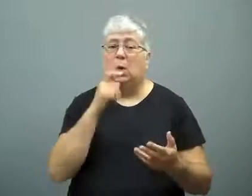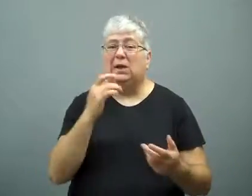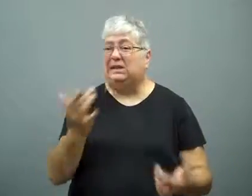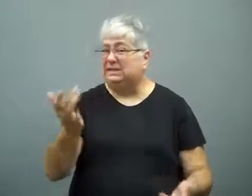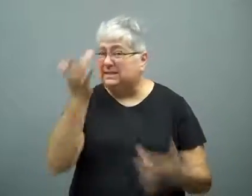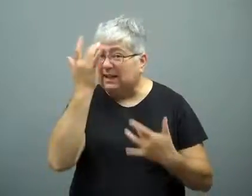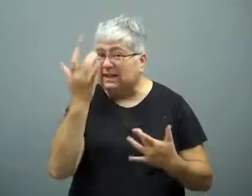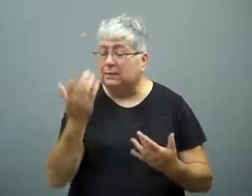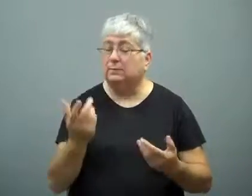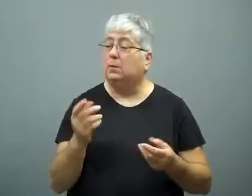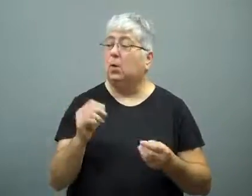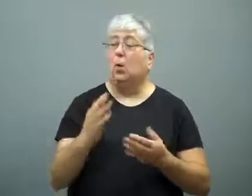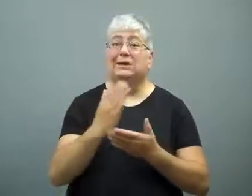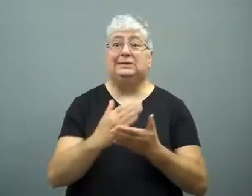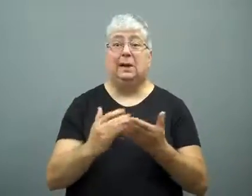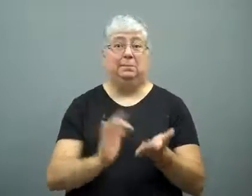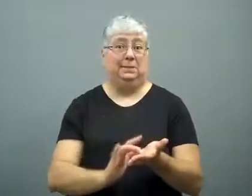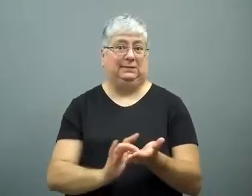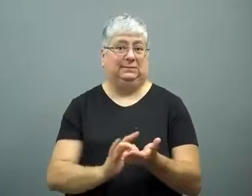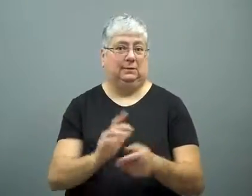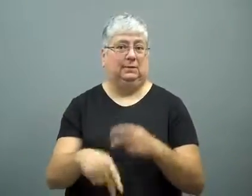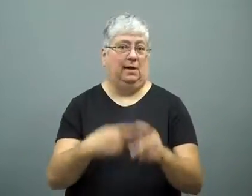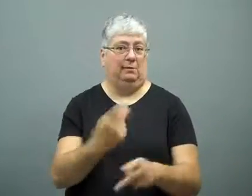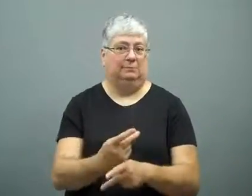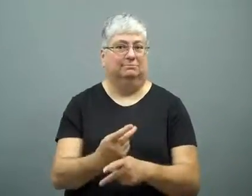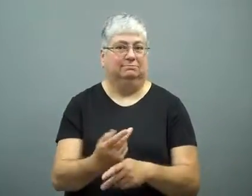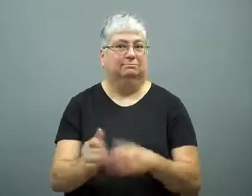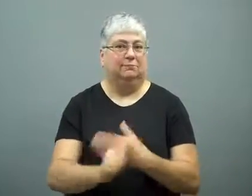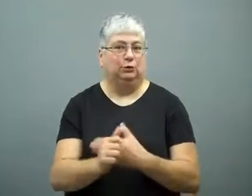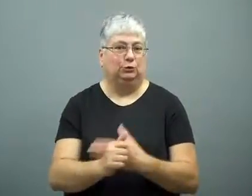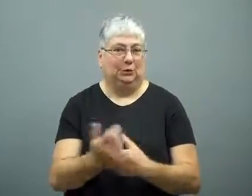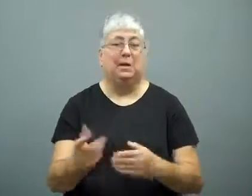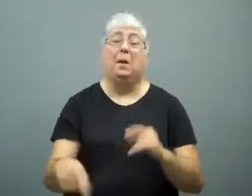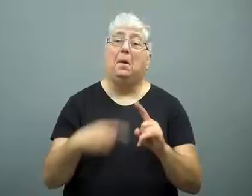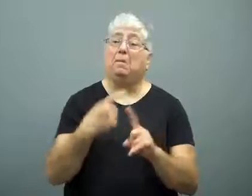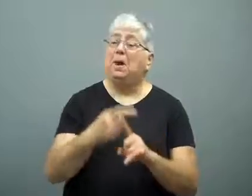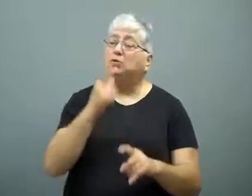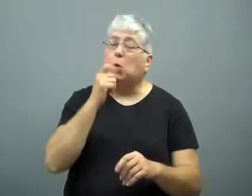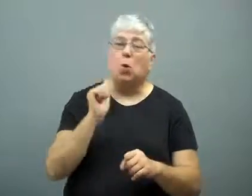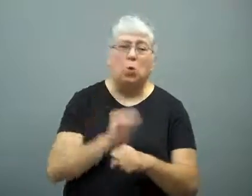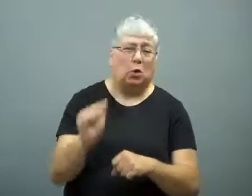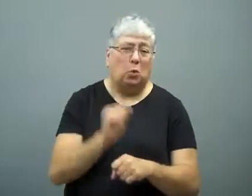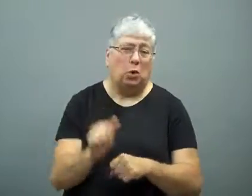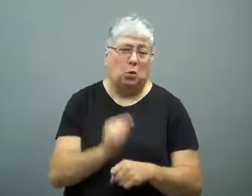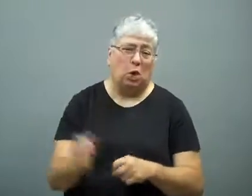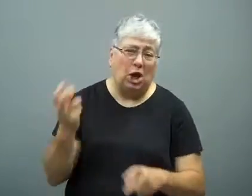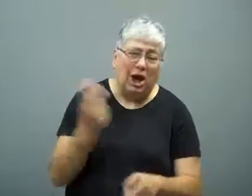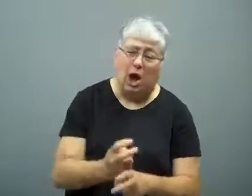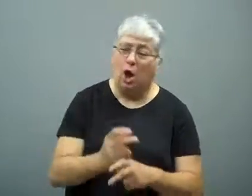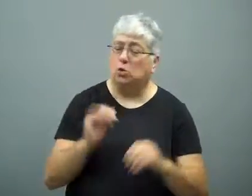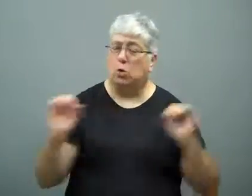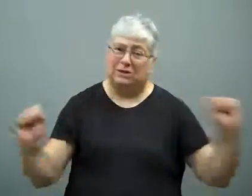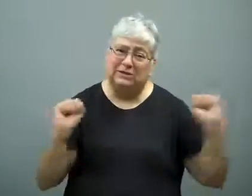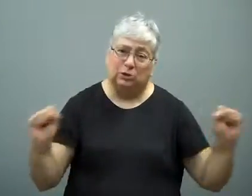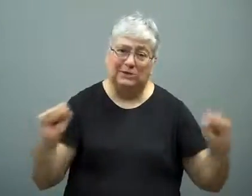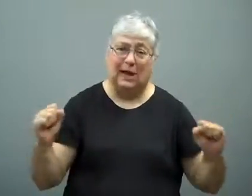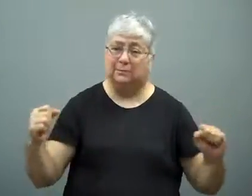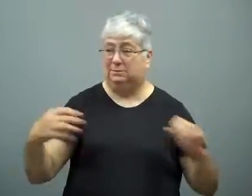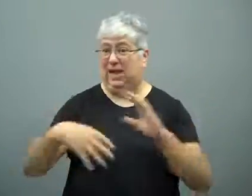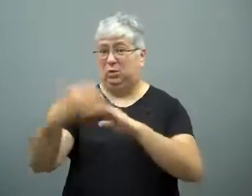people who are sick, or who take certain kinds of medication.